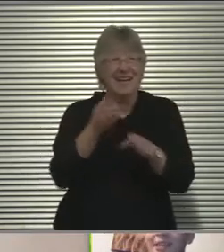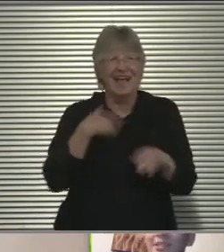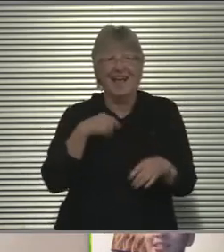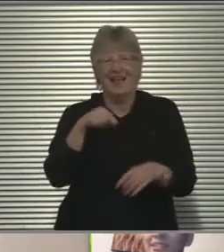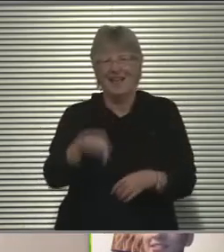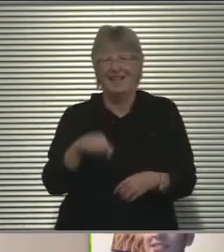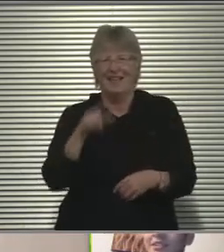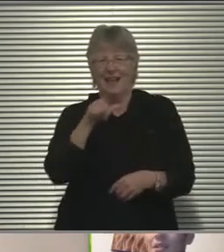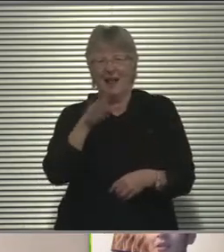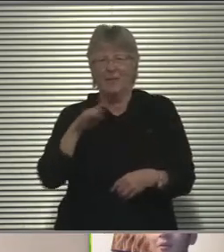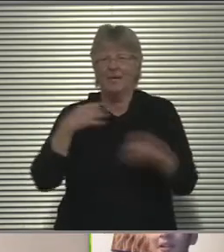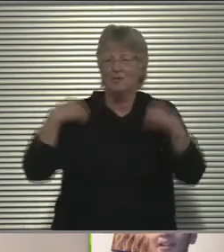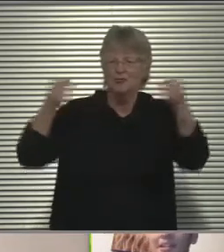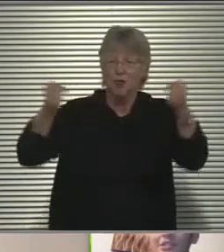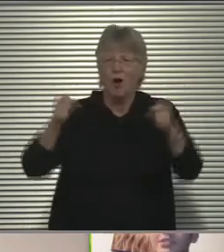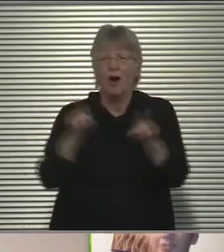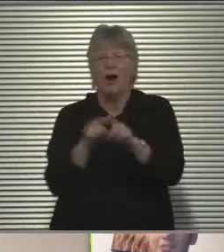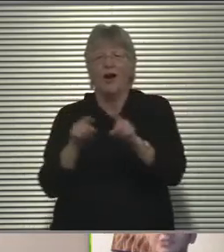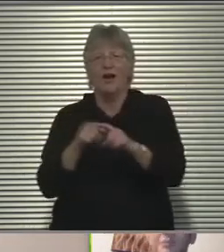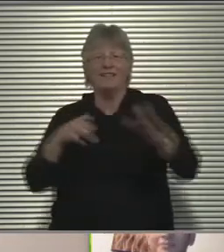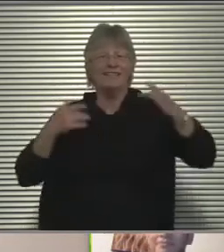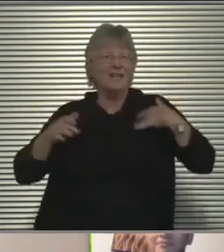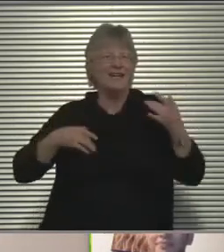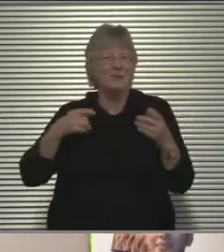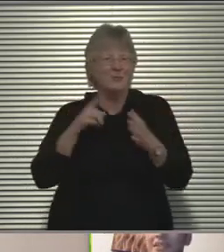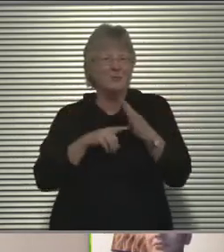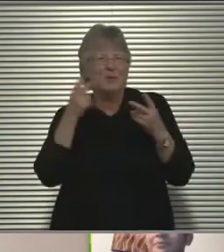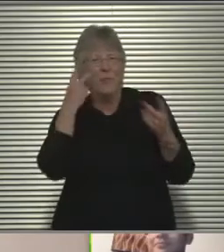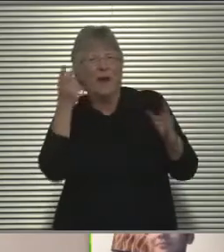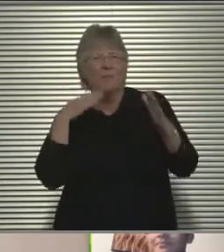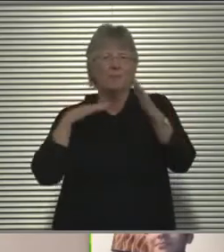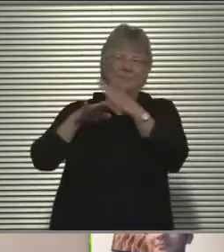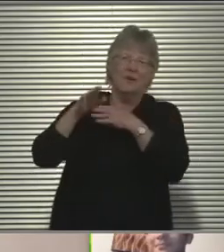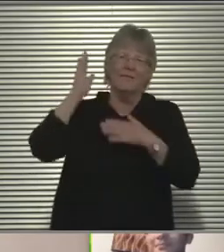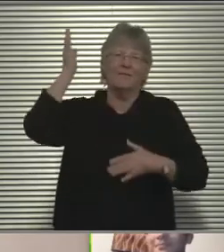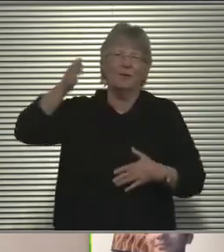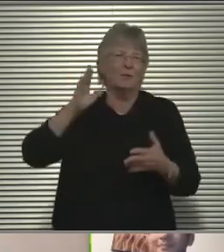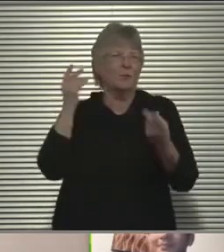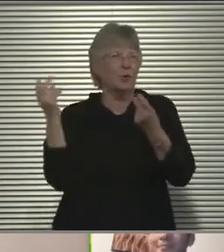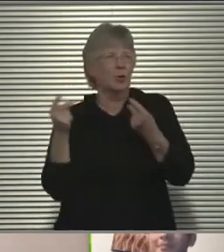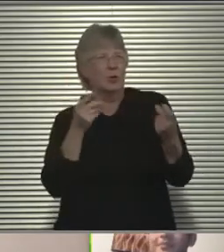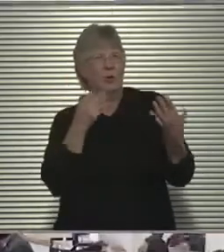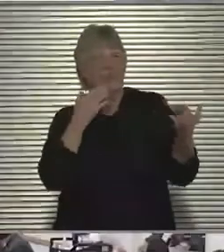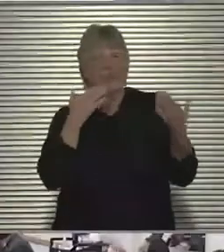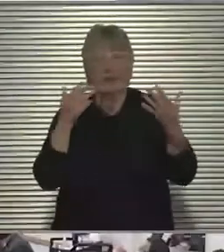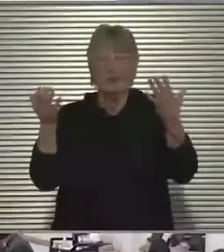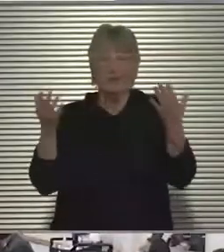And I'm excited to see what I get to do in the future. Thank you.